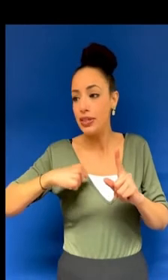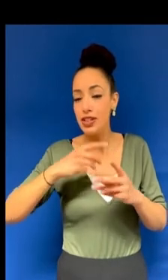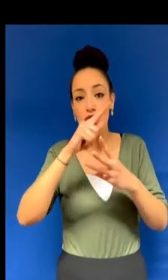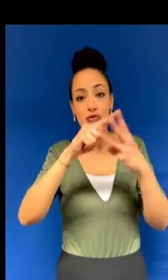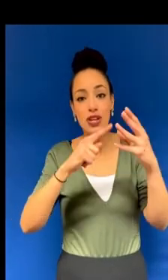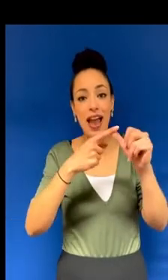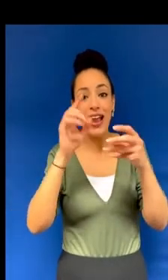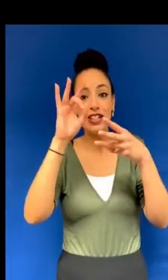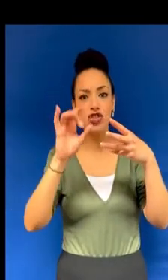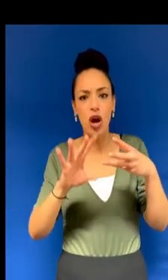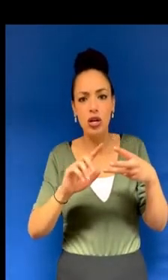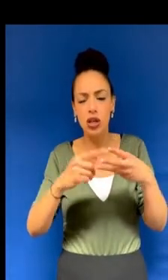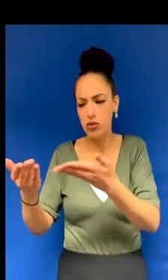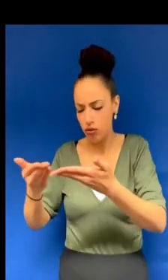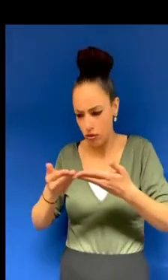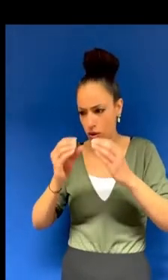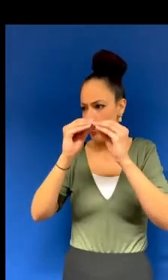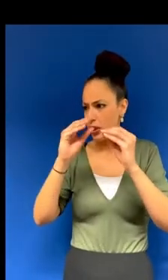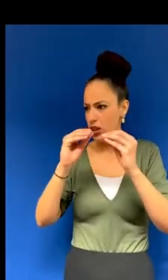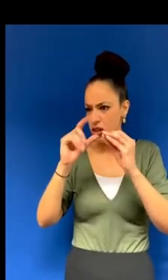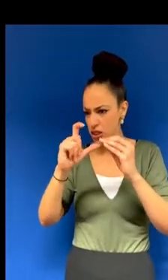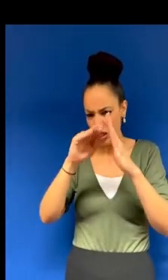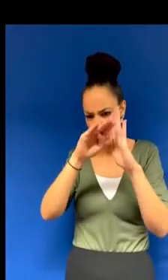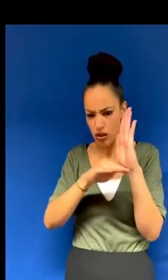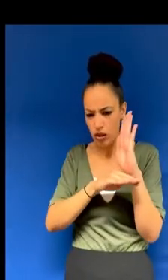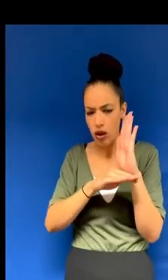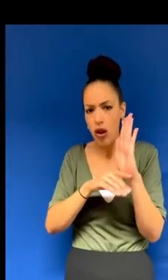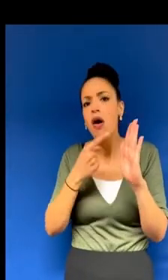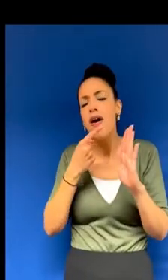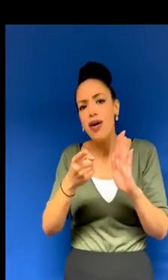The government, they did not handle it well at all. Especially with A-Level grades. There